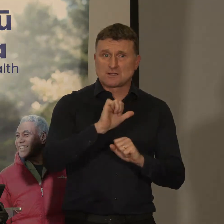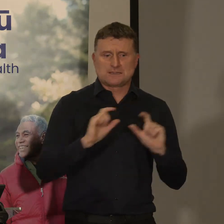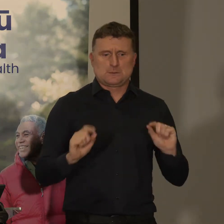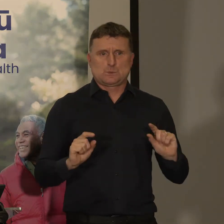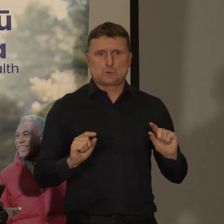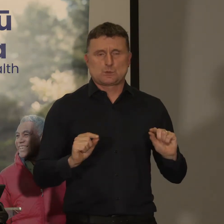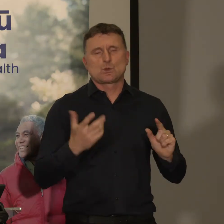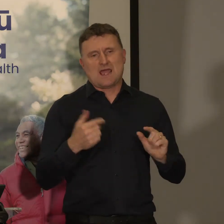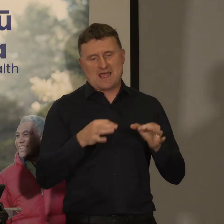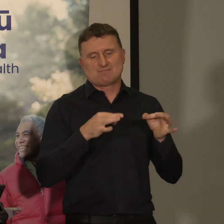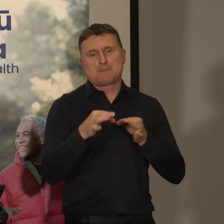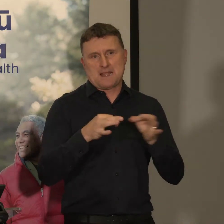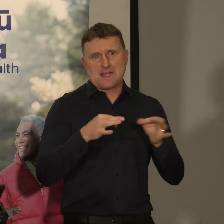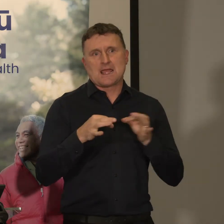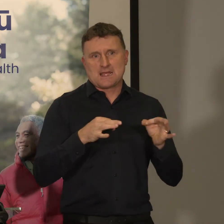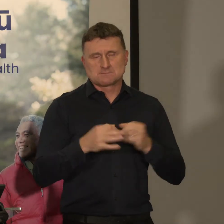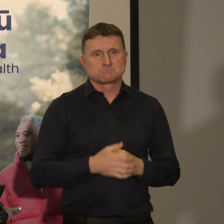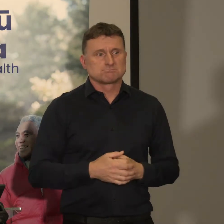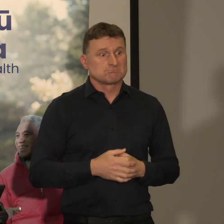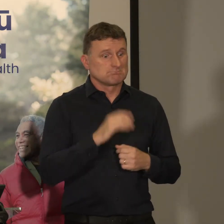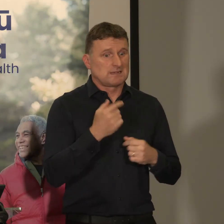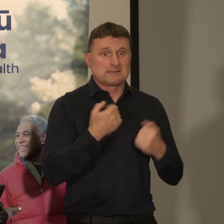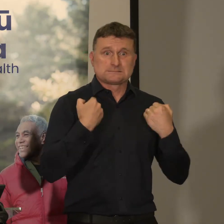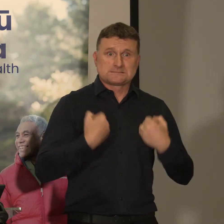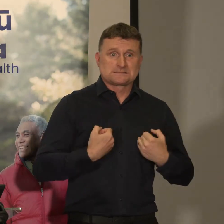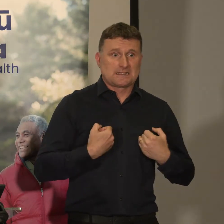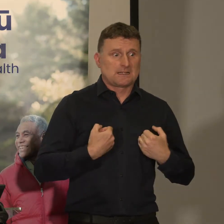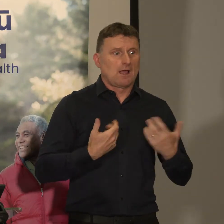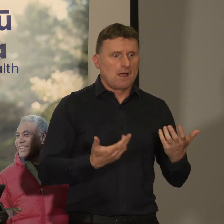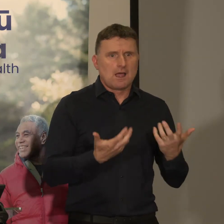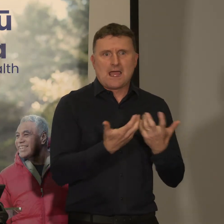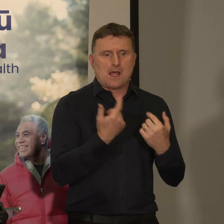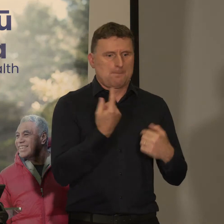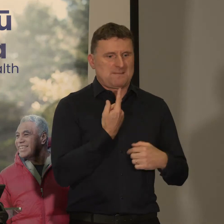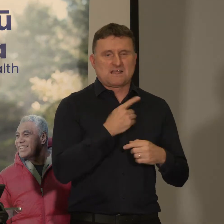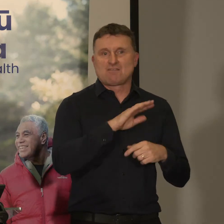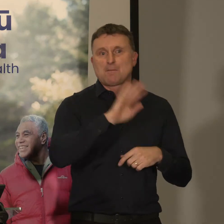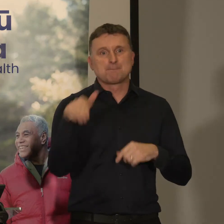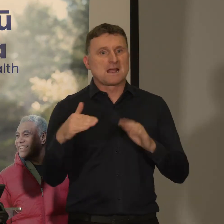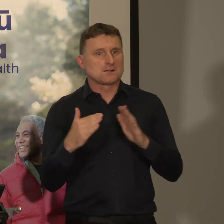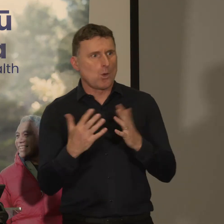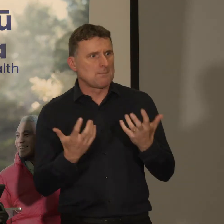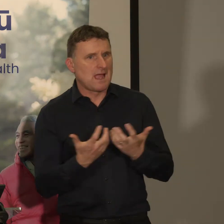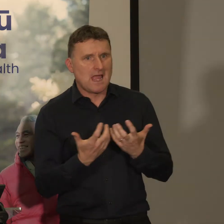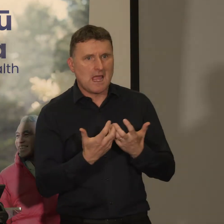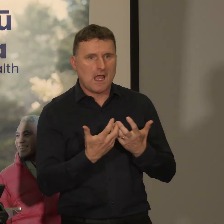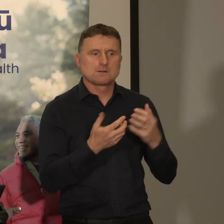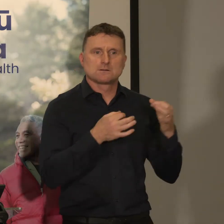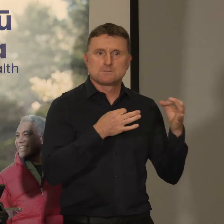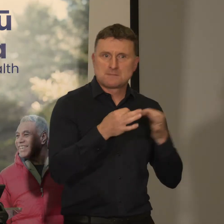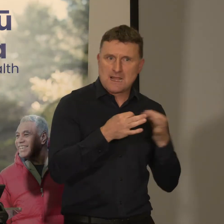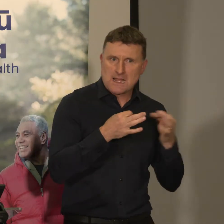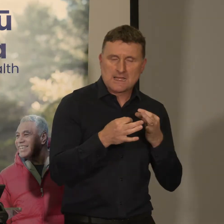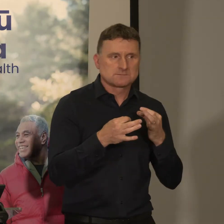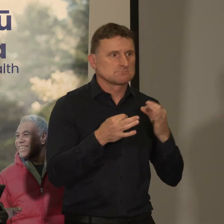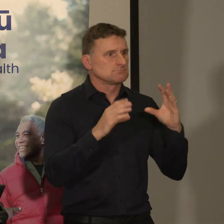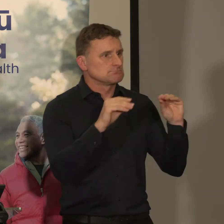COVID-19 while away from home. Plan how you might be able to get home safely, talk through the plan with travelling